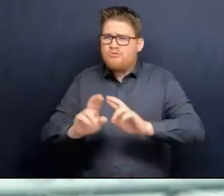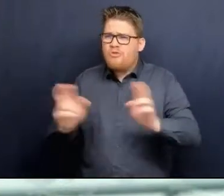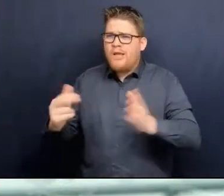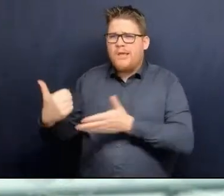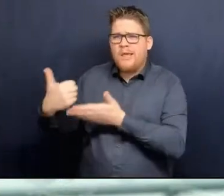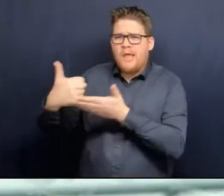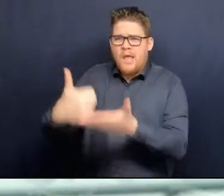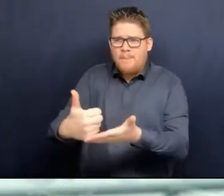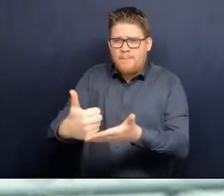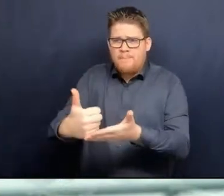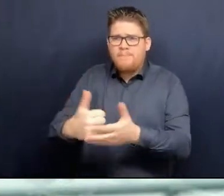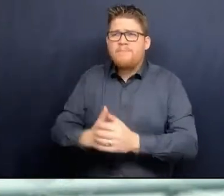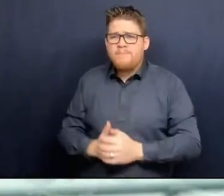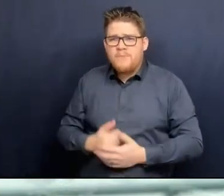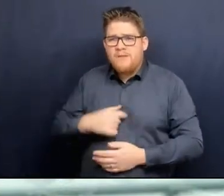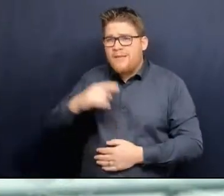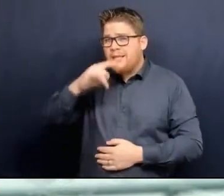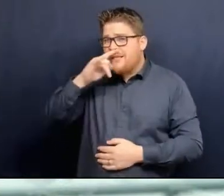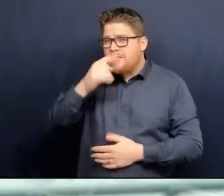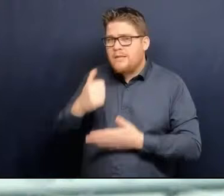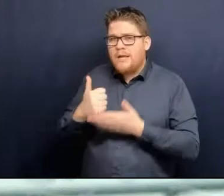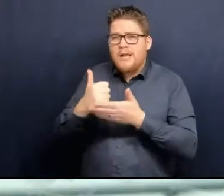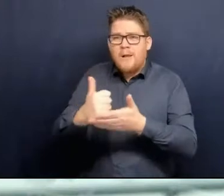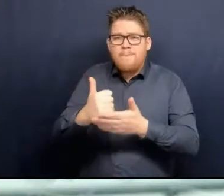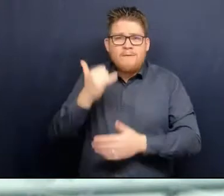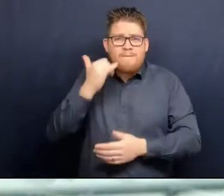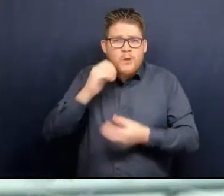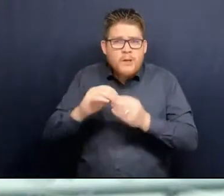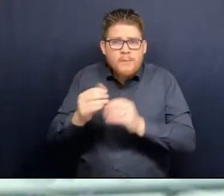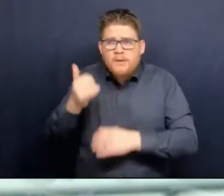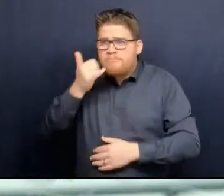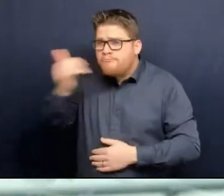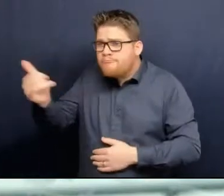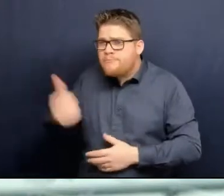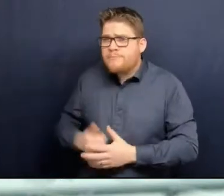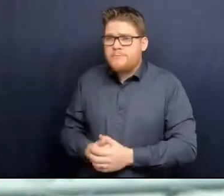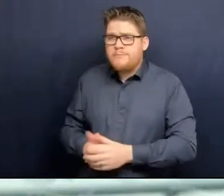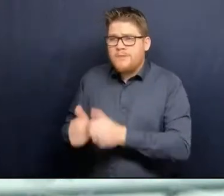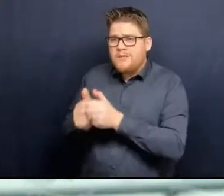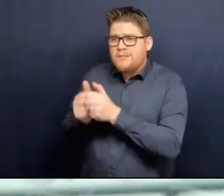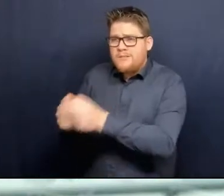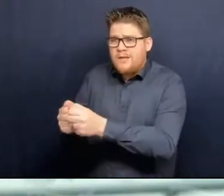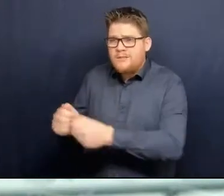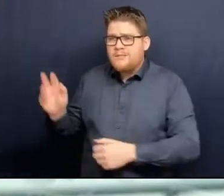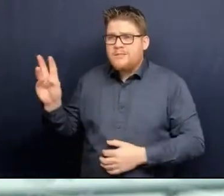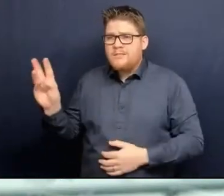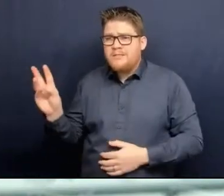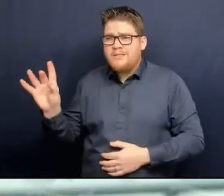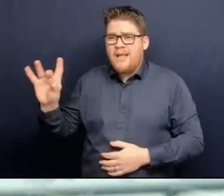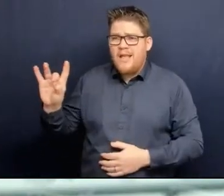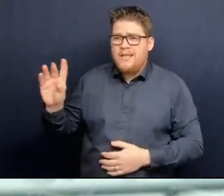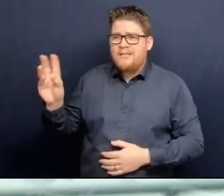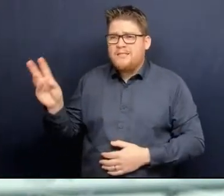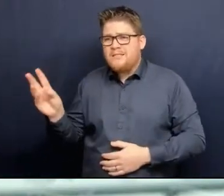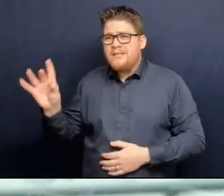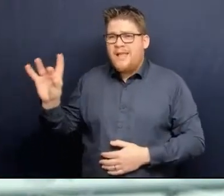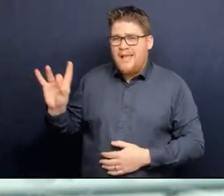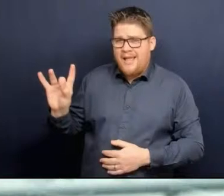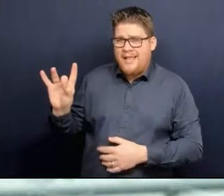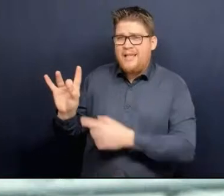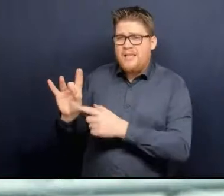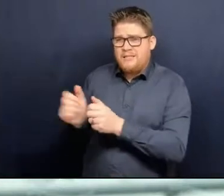particular 1 806 686868, or you